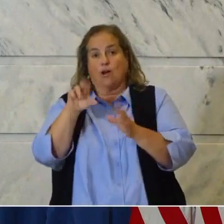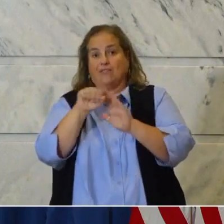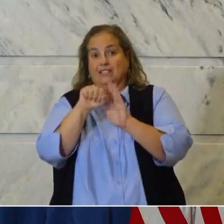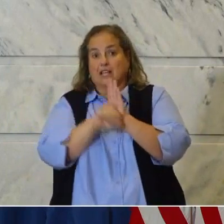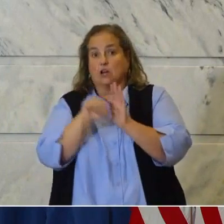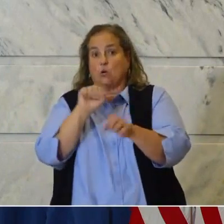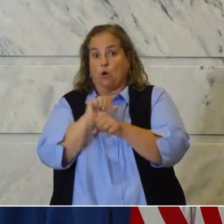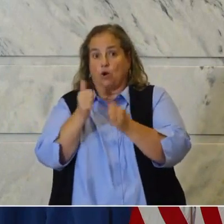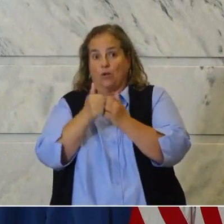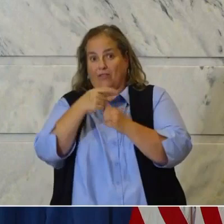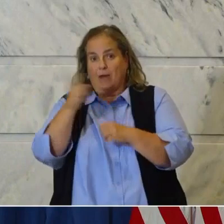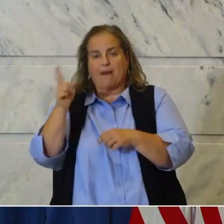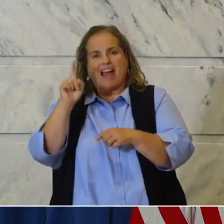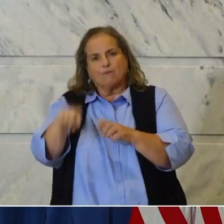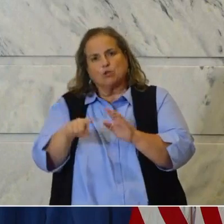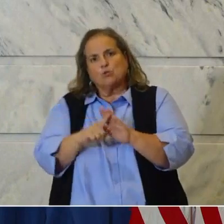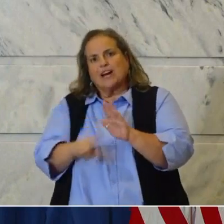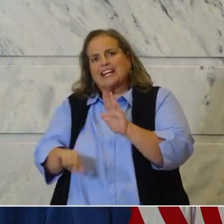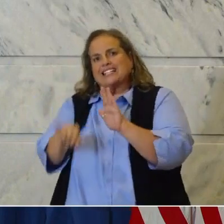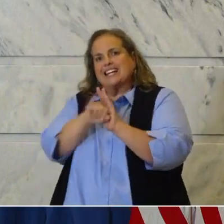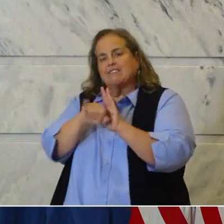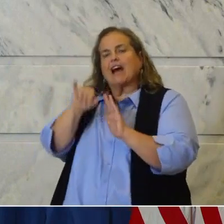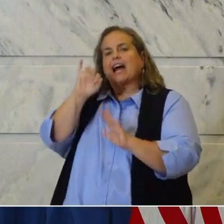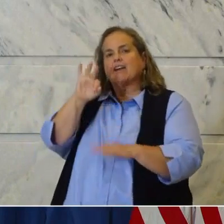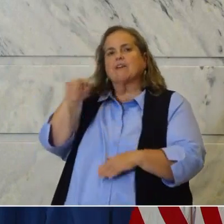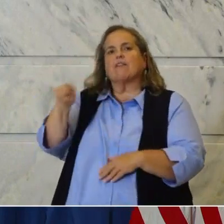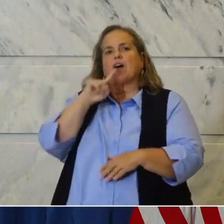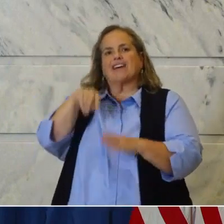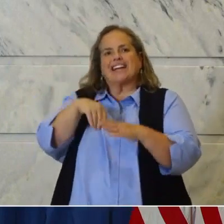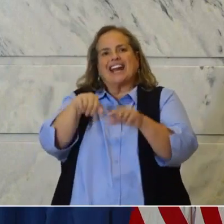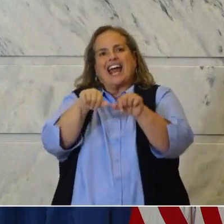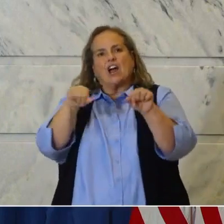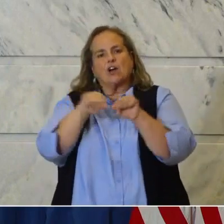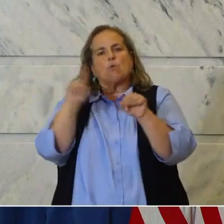them has to identify if they are in an area where they could spread, including